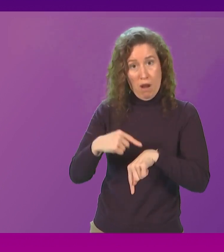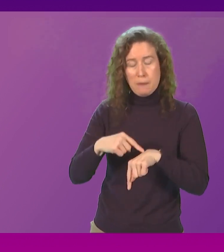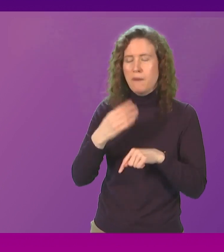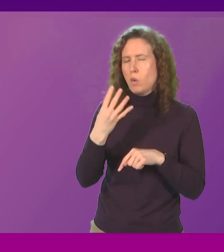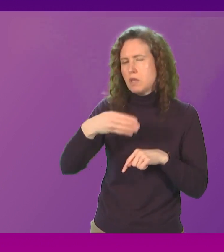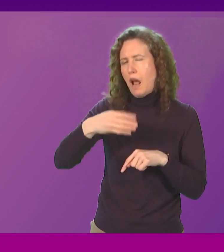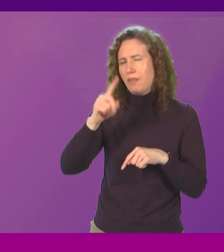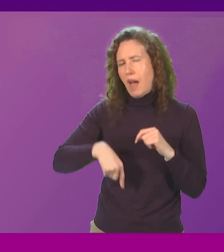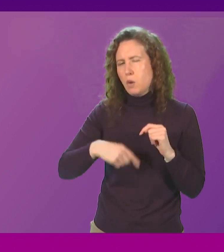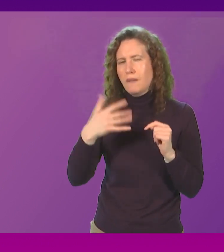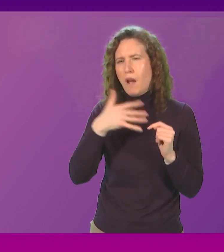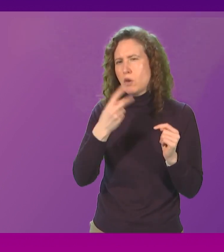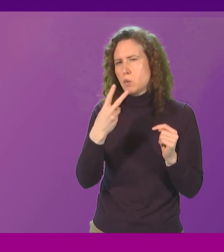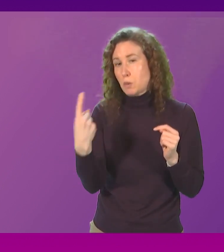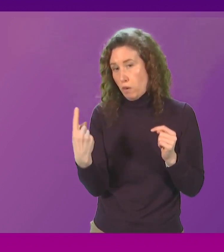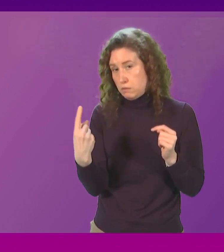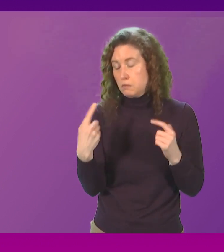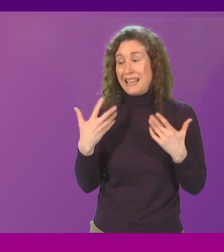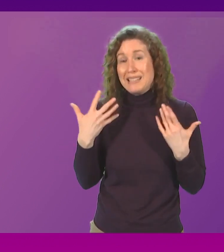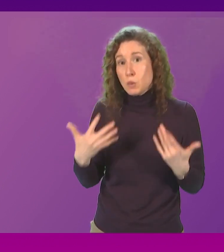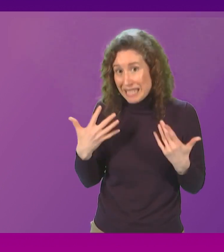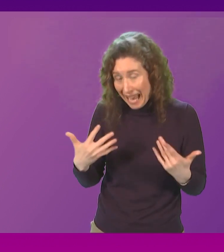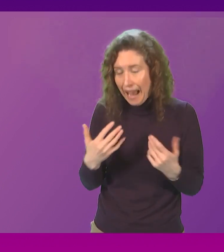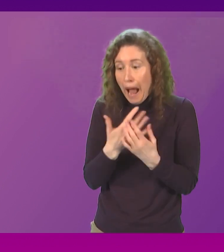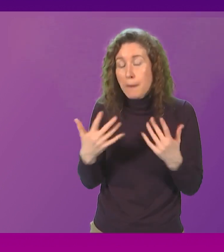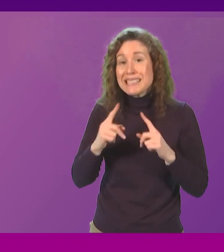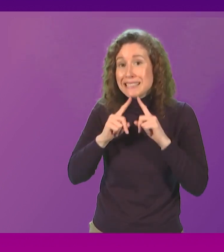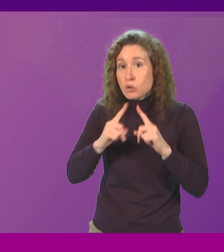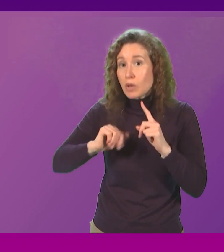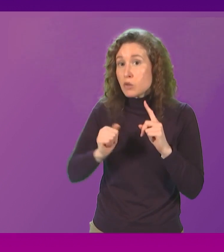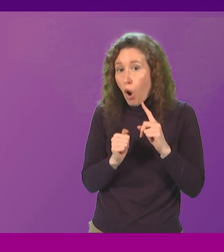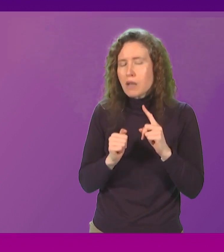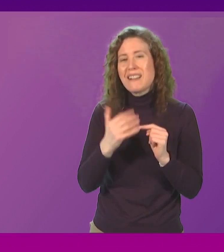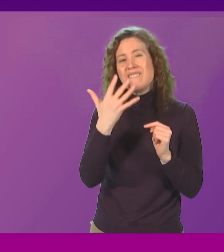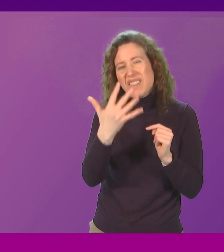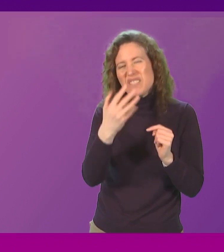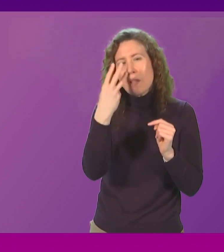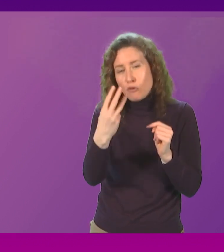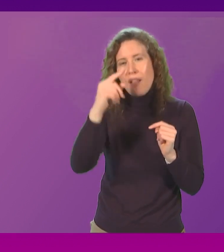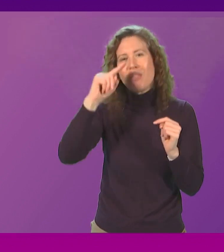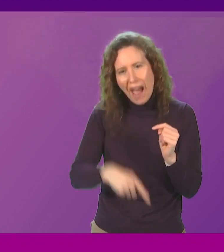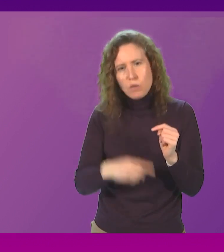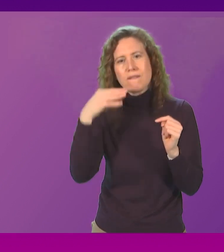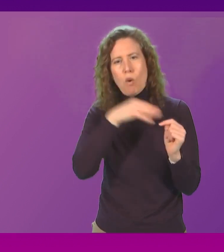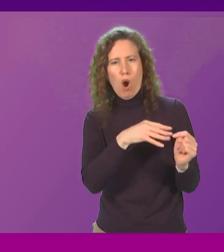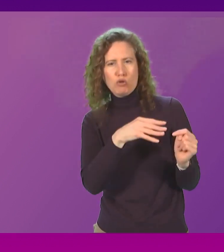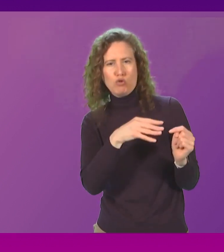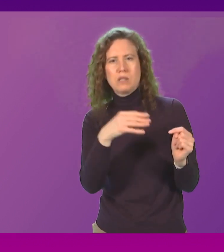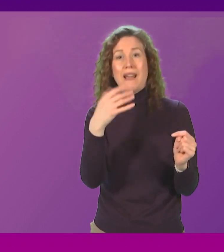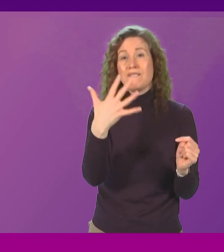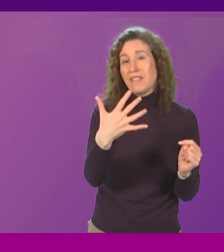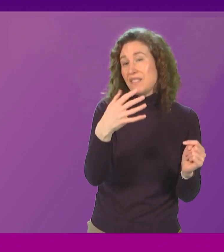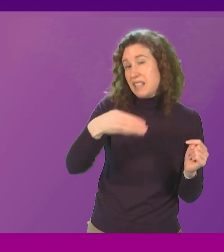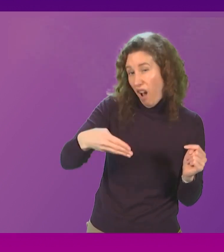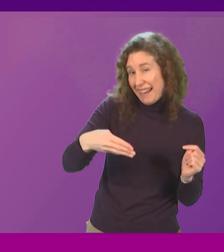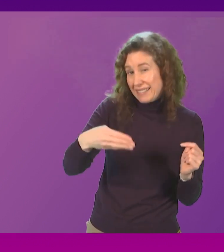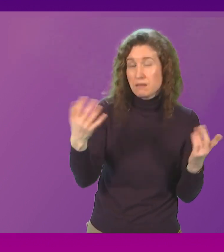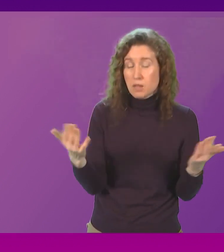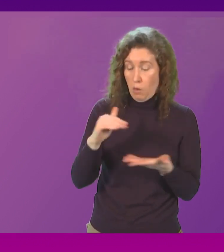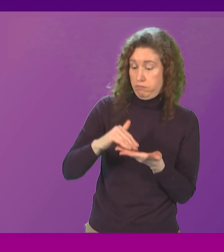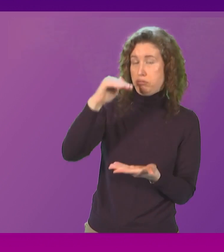Today, the number of school teachers in Scotland is 53,459, which is an 8 per cent increase.